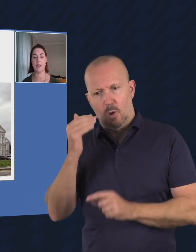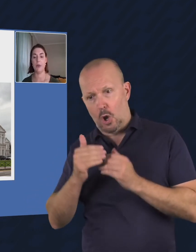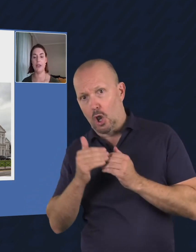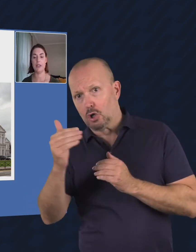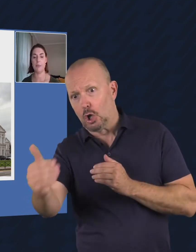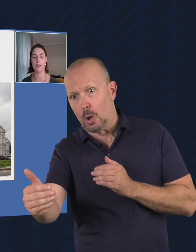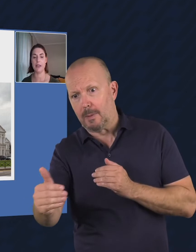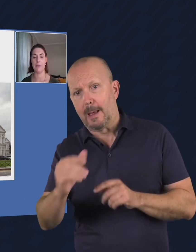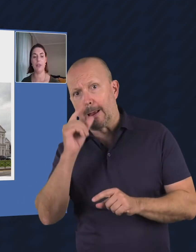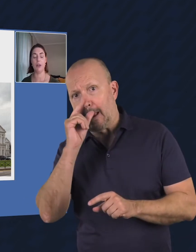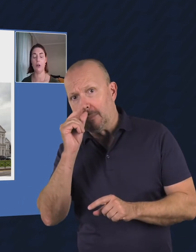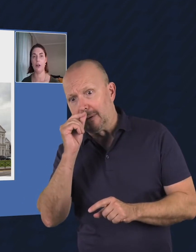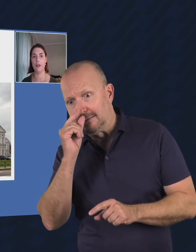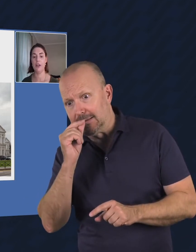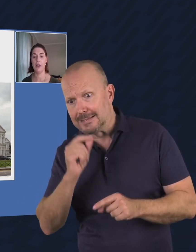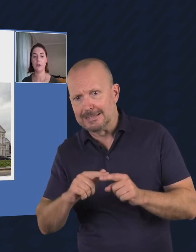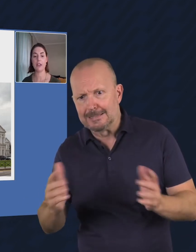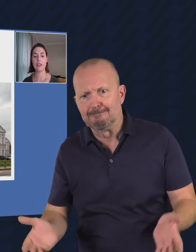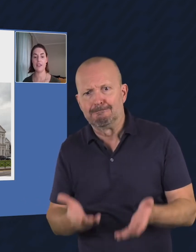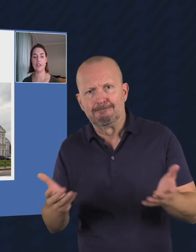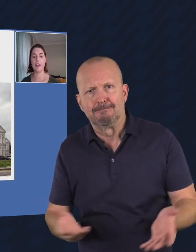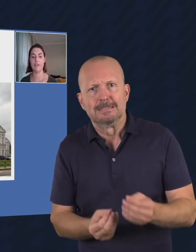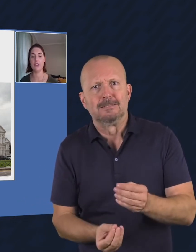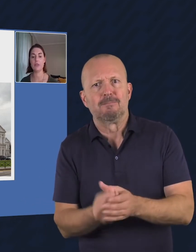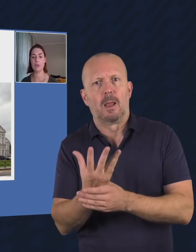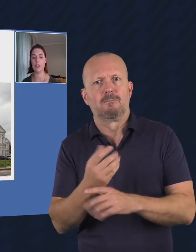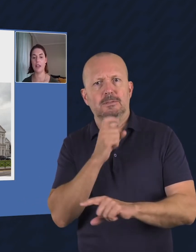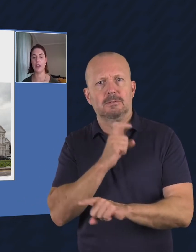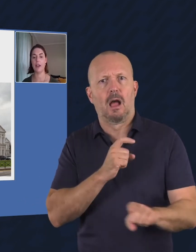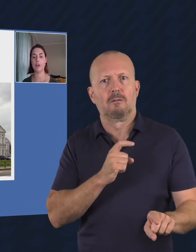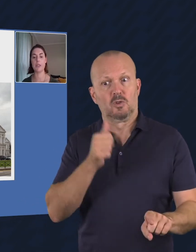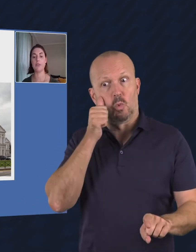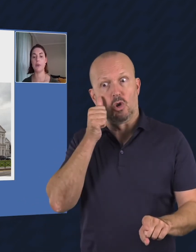that we need to build up, in the long run, recognising that effective storytelling across different